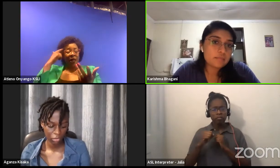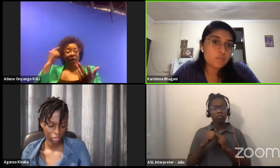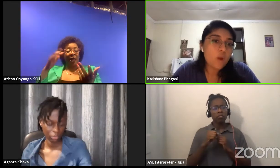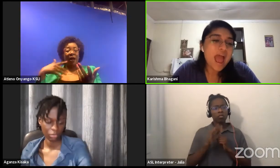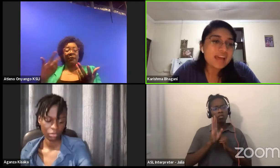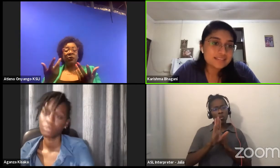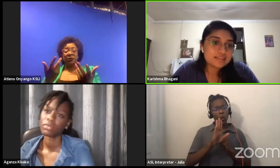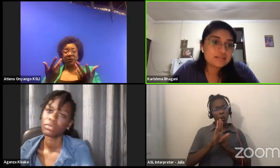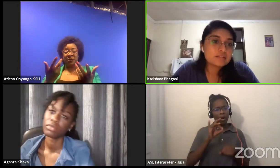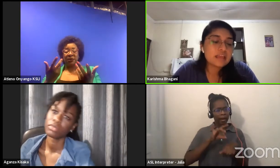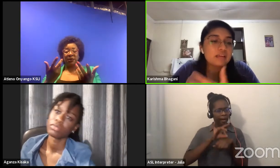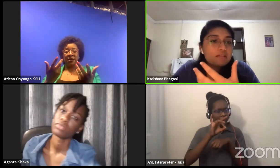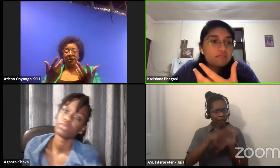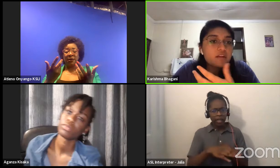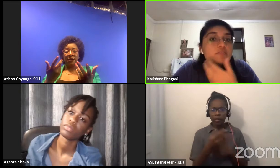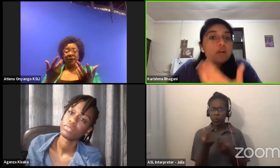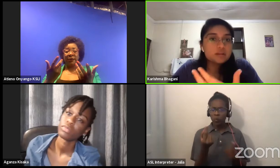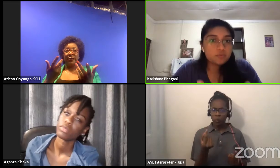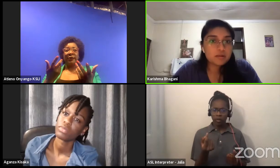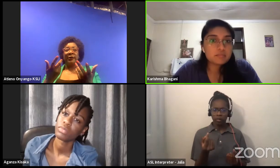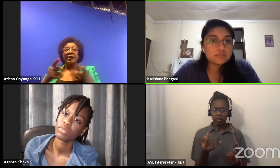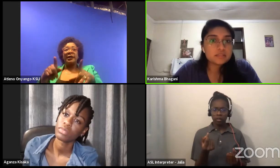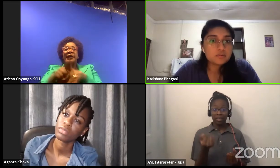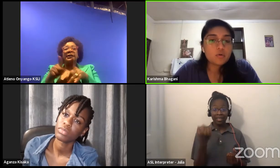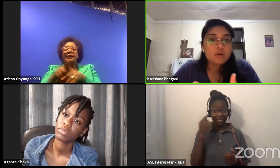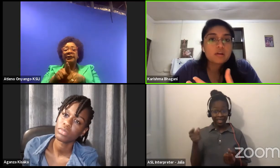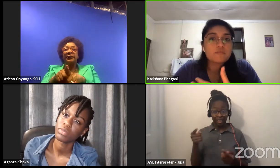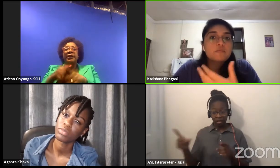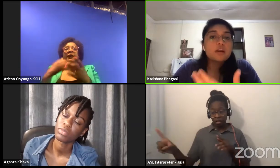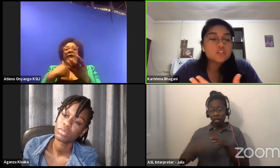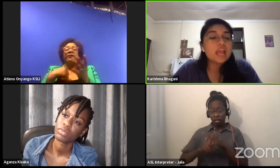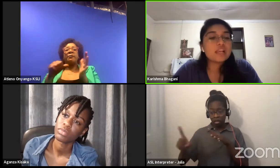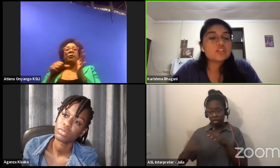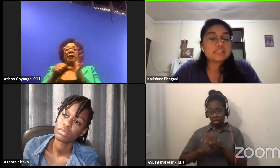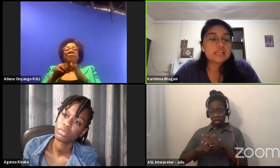as they confront problems or confront challenges like this